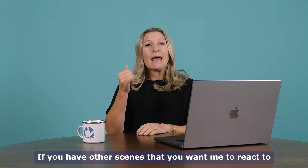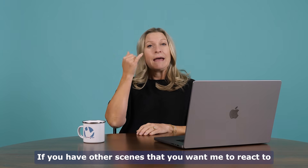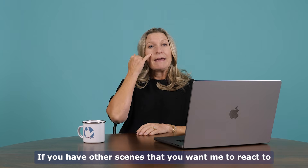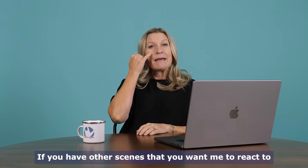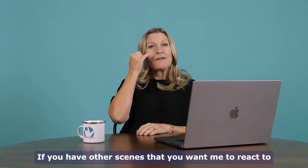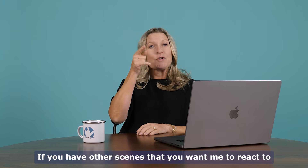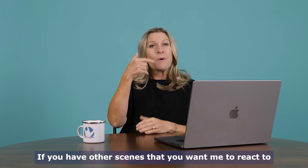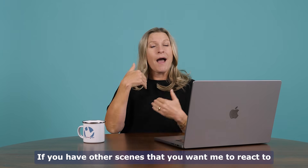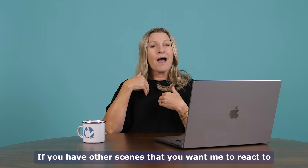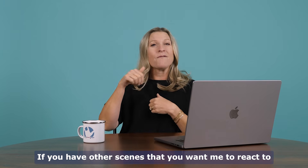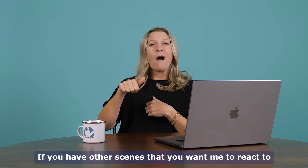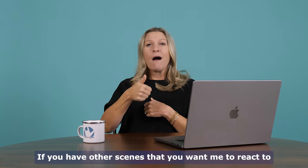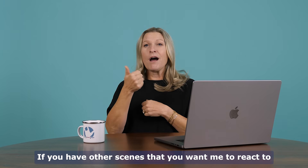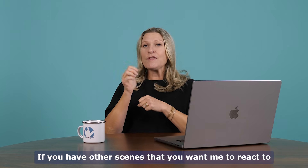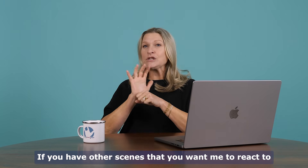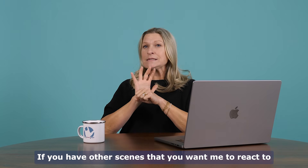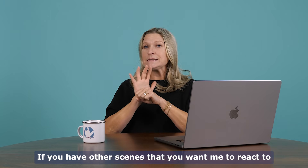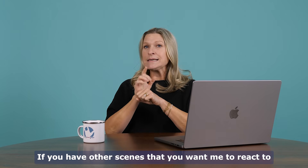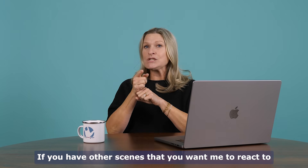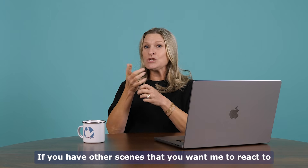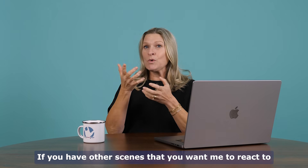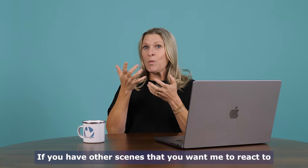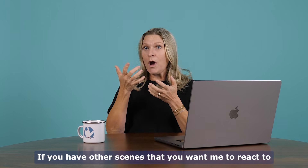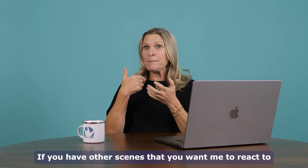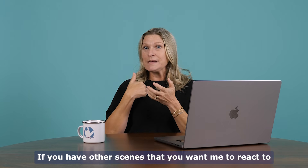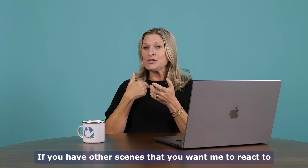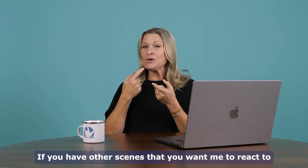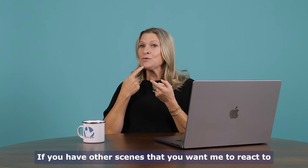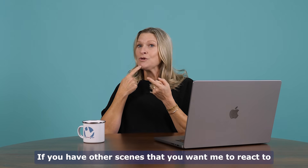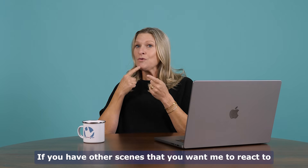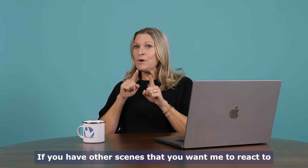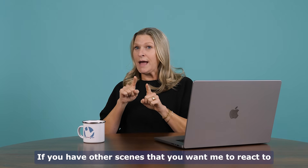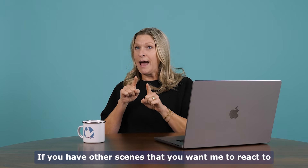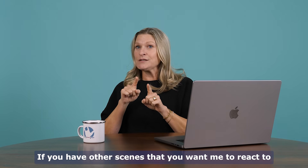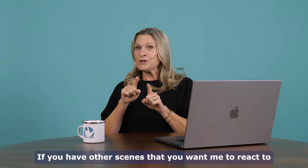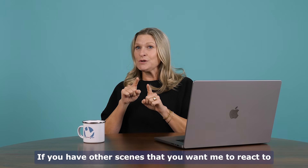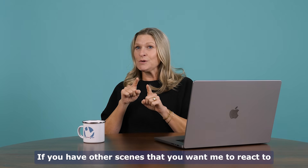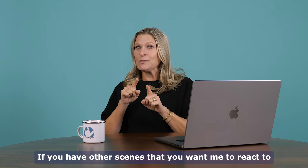If you have other scenes that you want me to react to